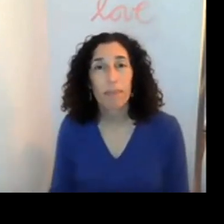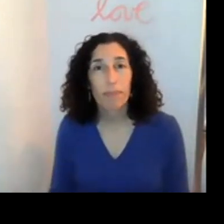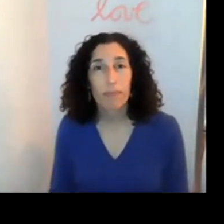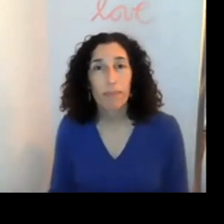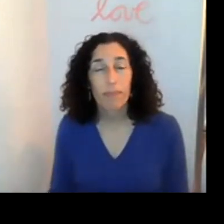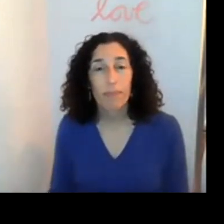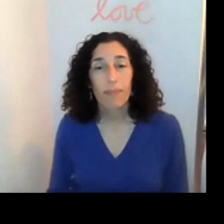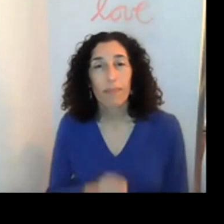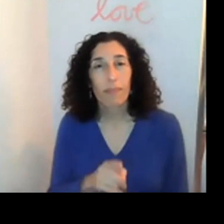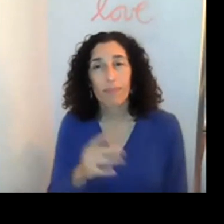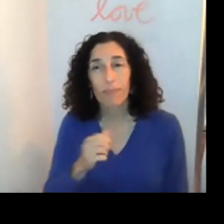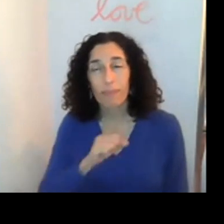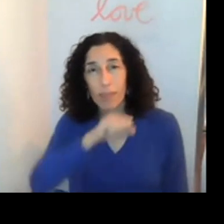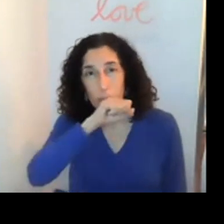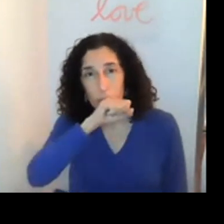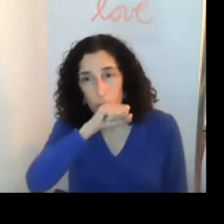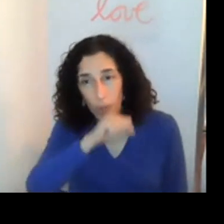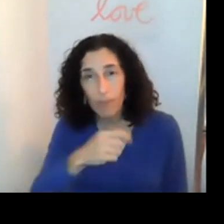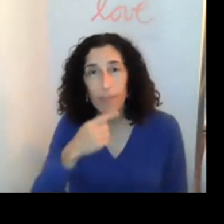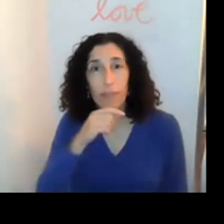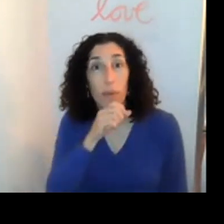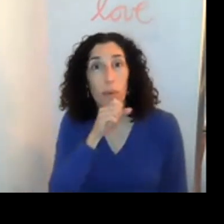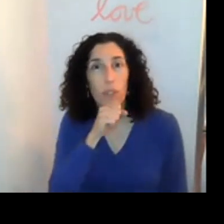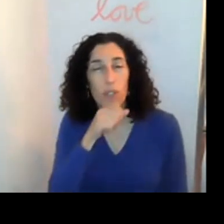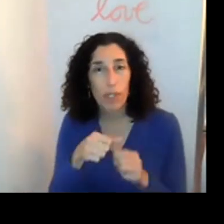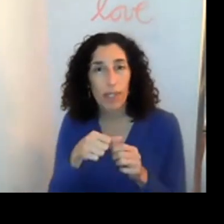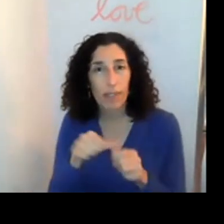because when Laurel and Taichi were describing the website they said it was primarily text